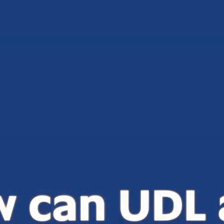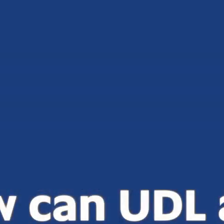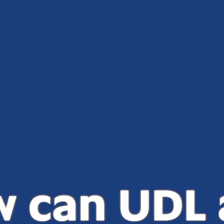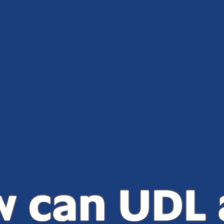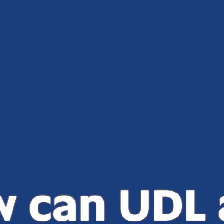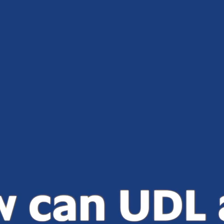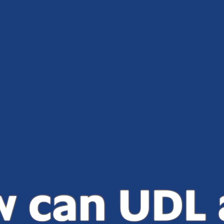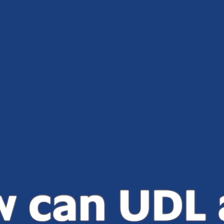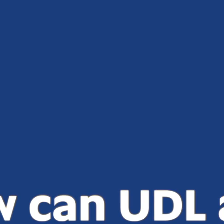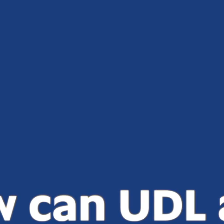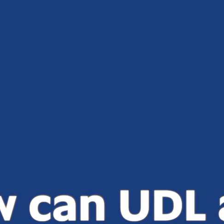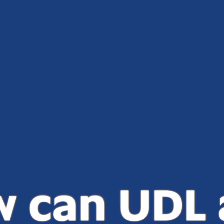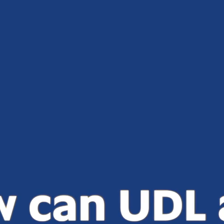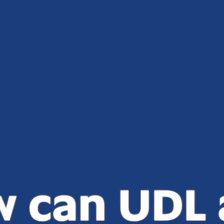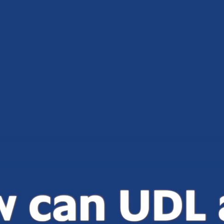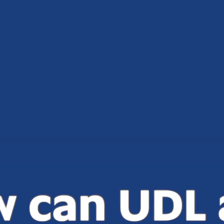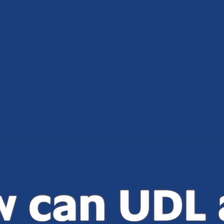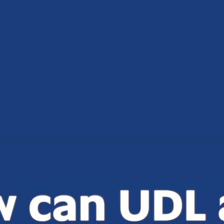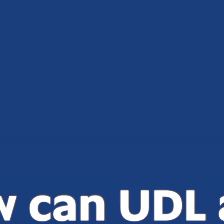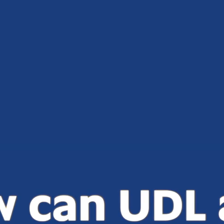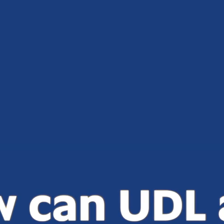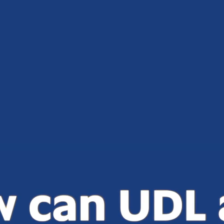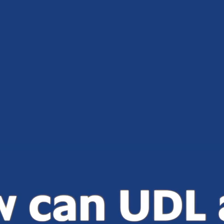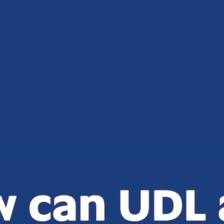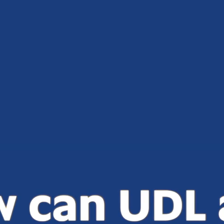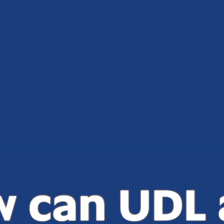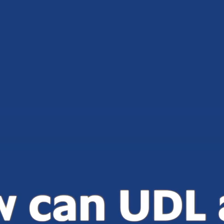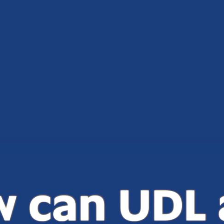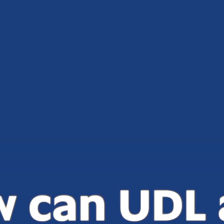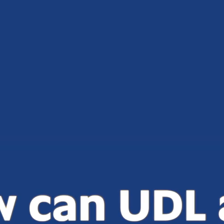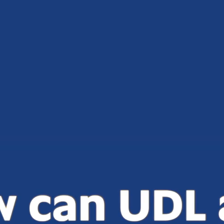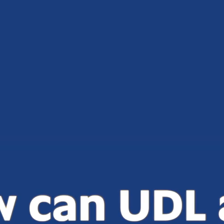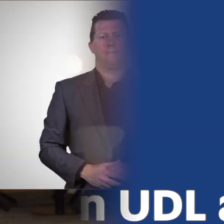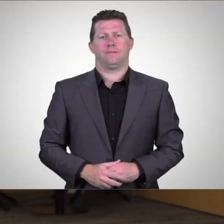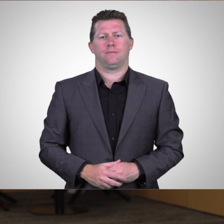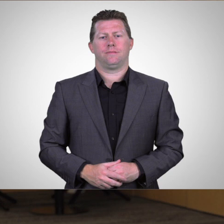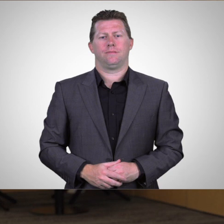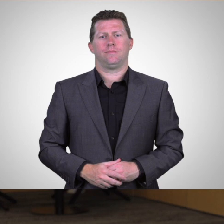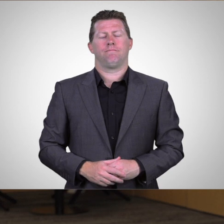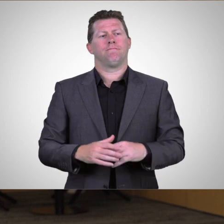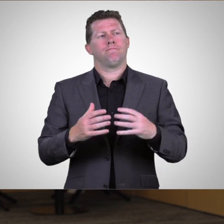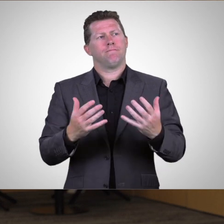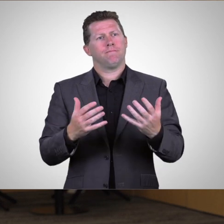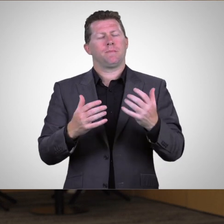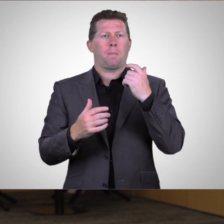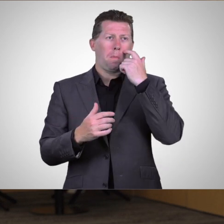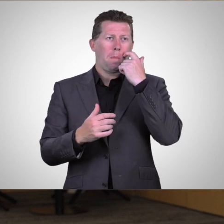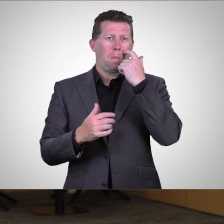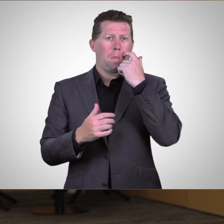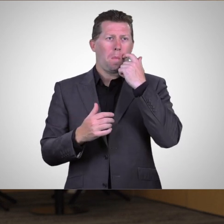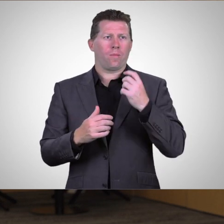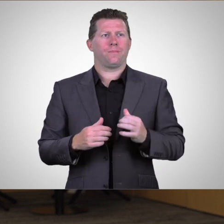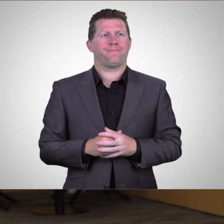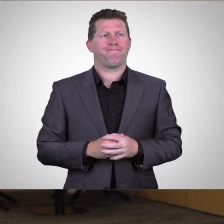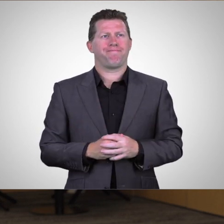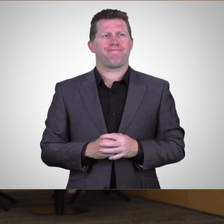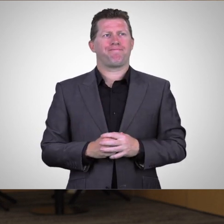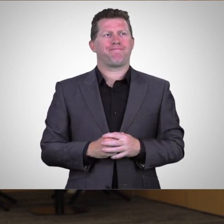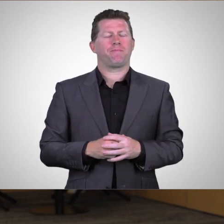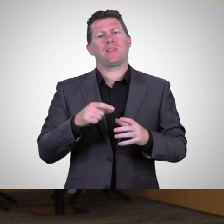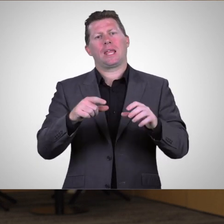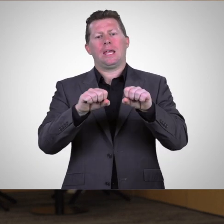How can UDL and assessment work together? MARY: Assessment is designed to exclude